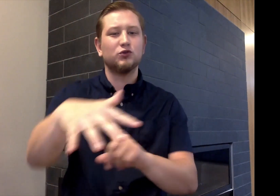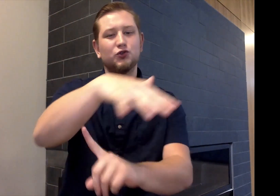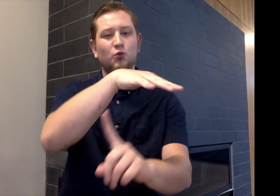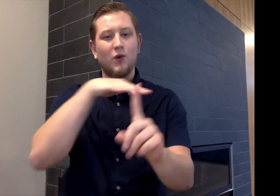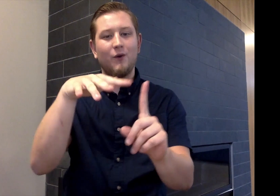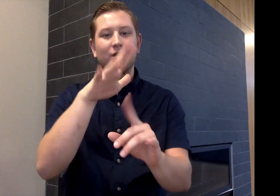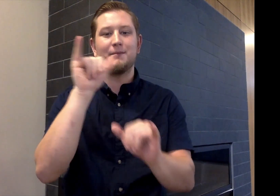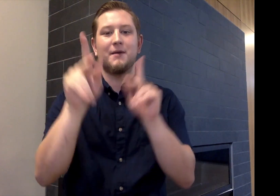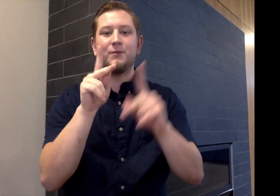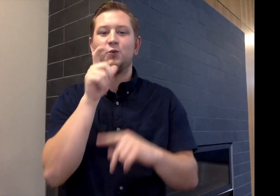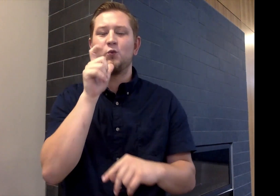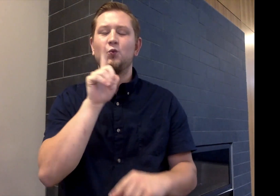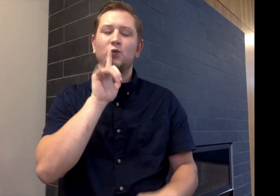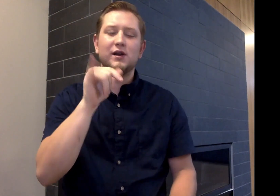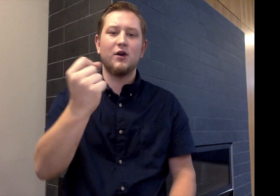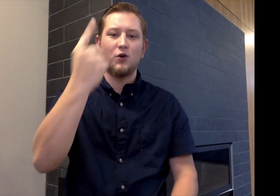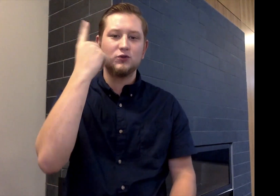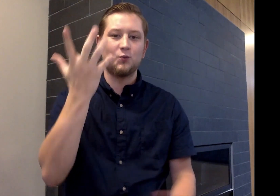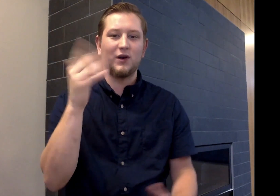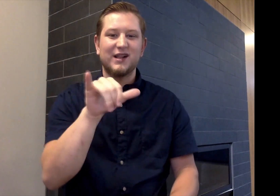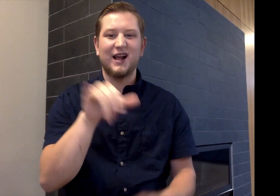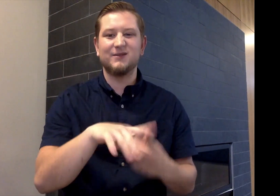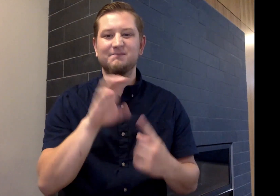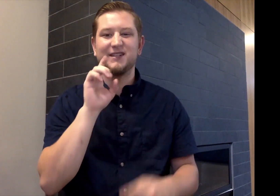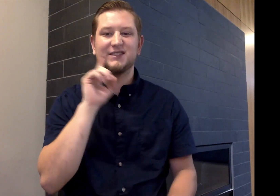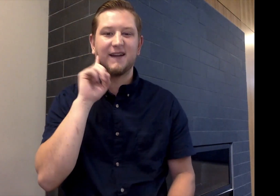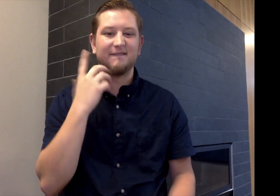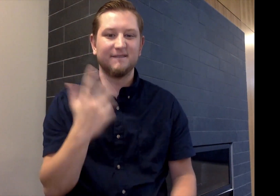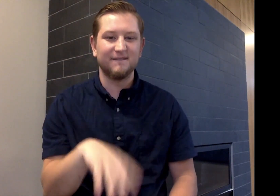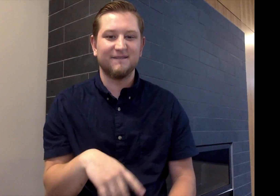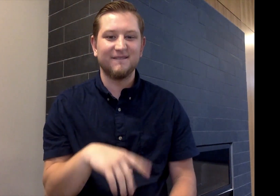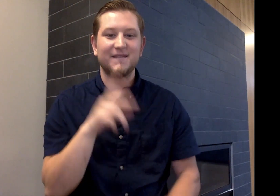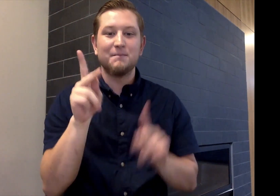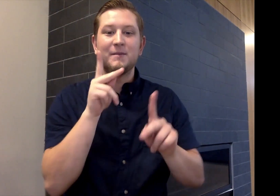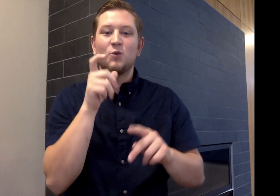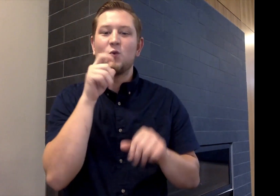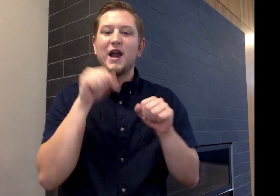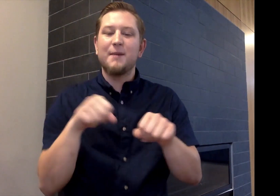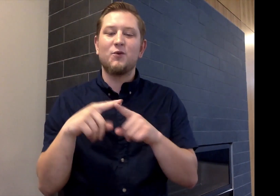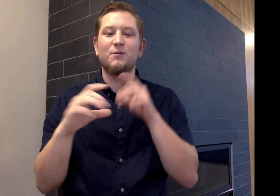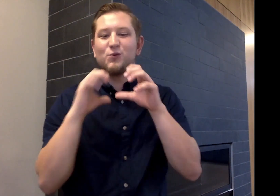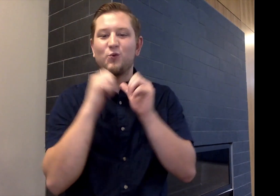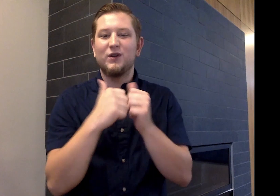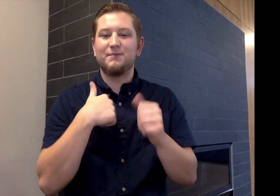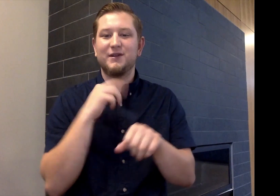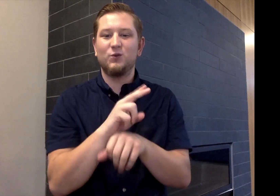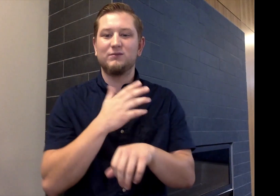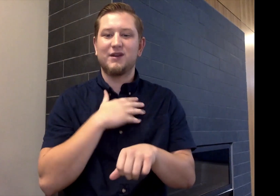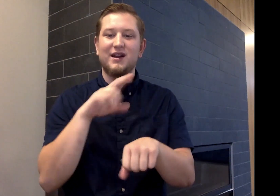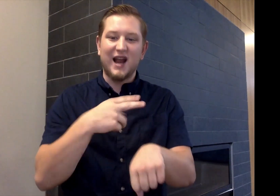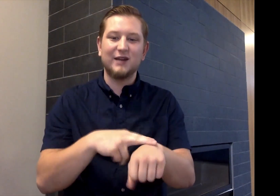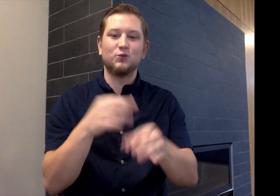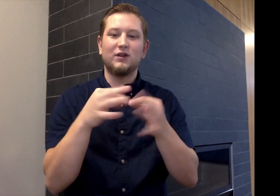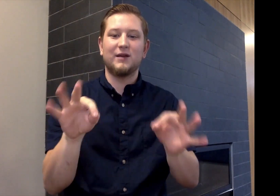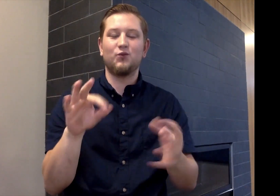that I was really ever surrounded by other people who understood what it was like to be deaf. People who could communicate with me